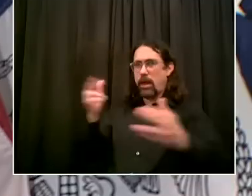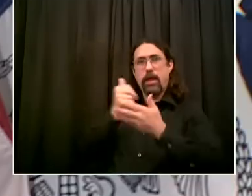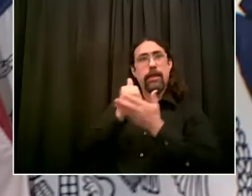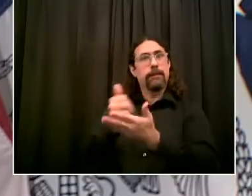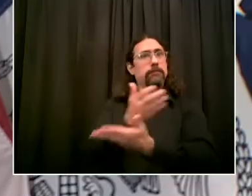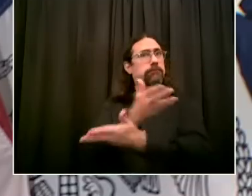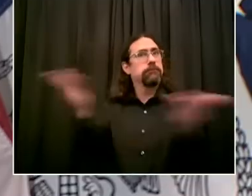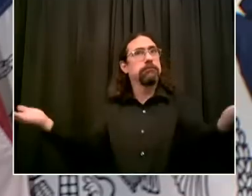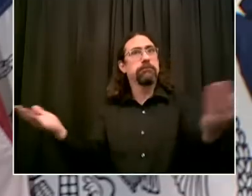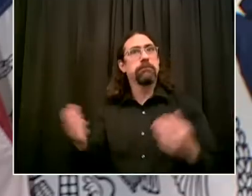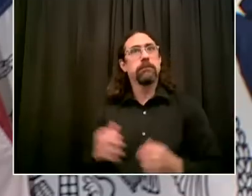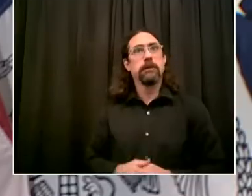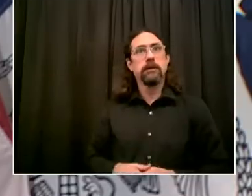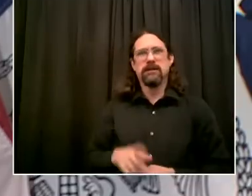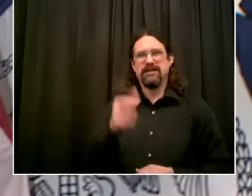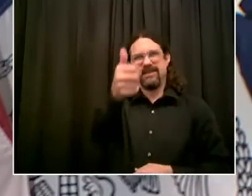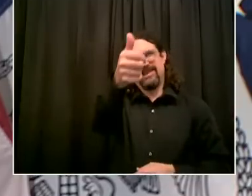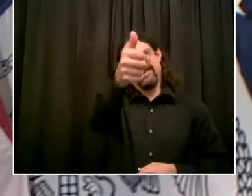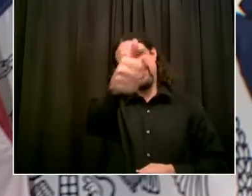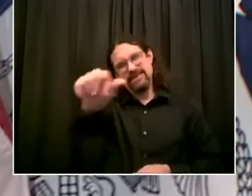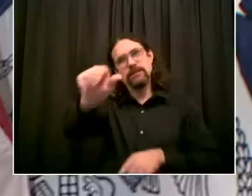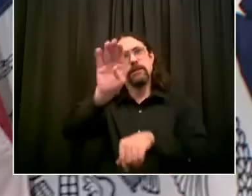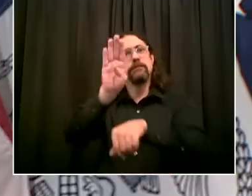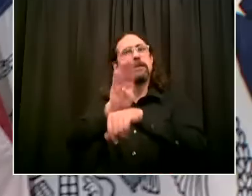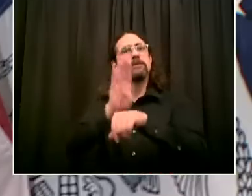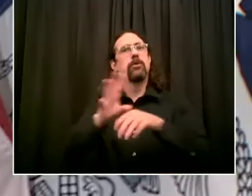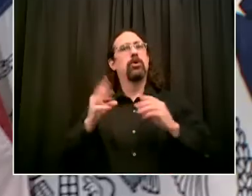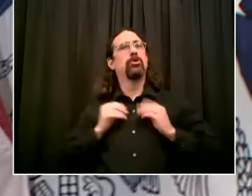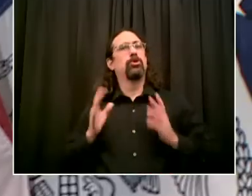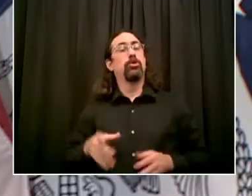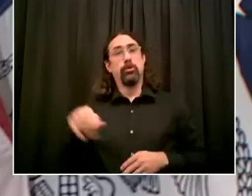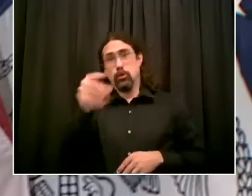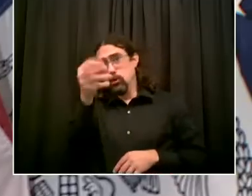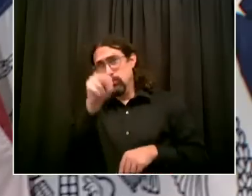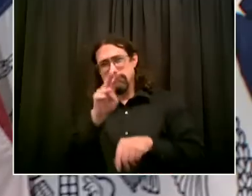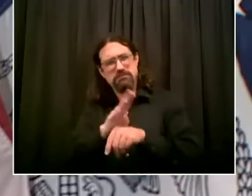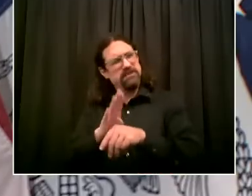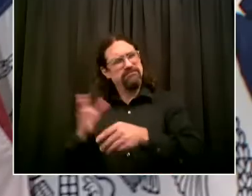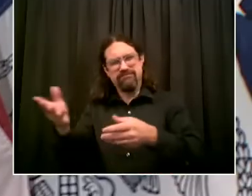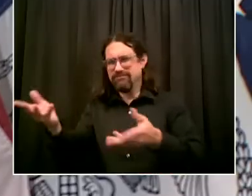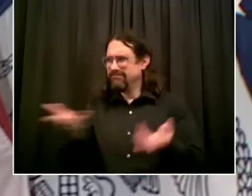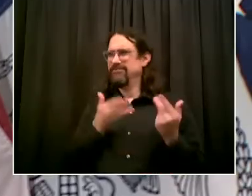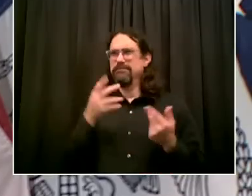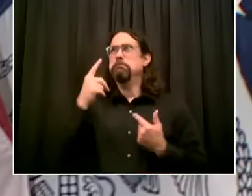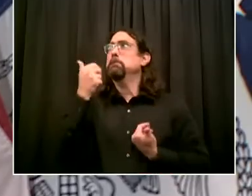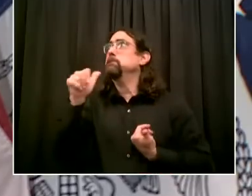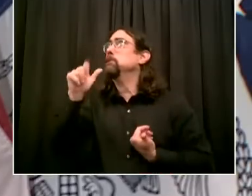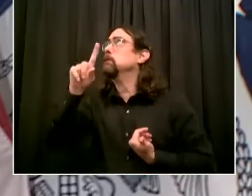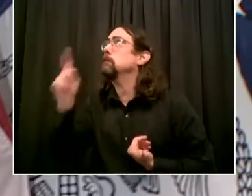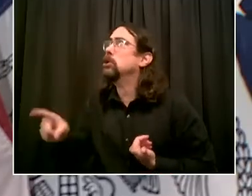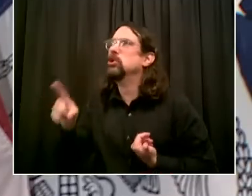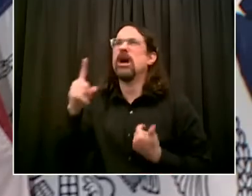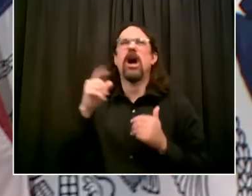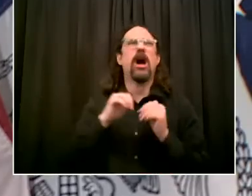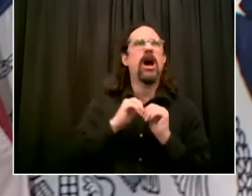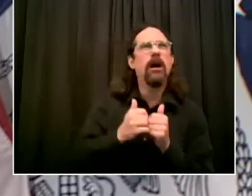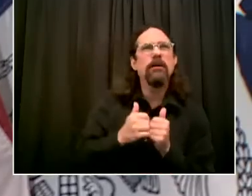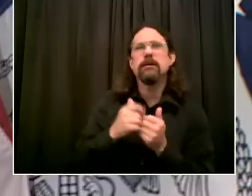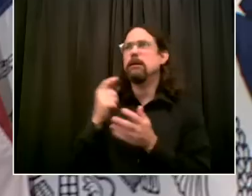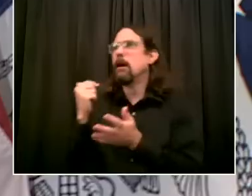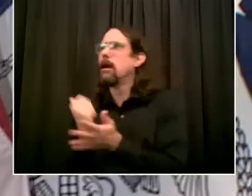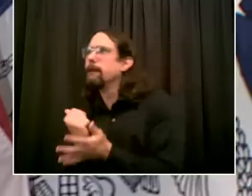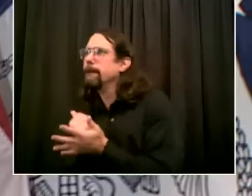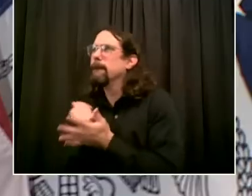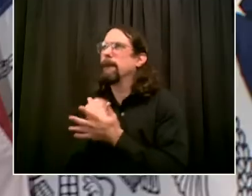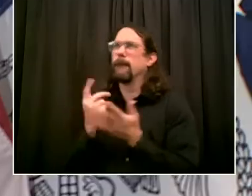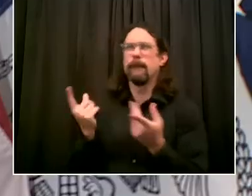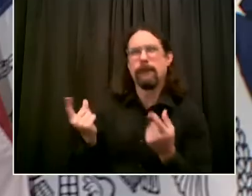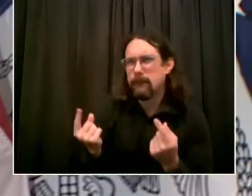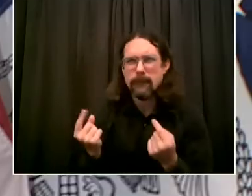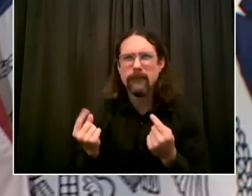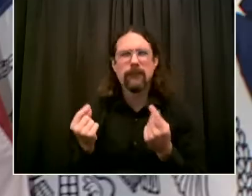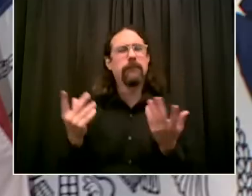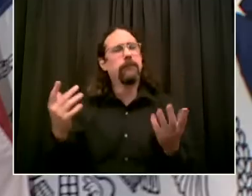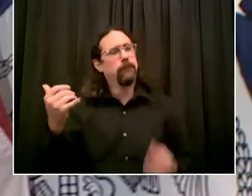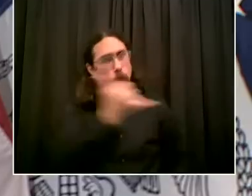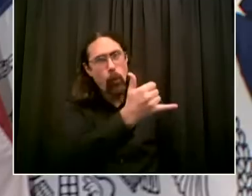THE SITUATION.